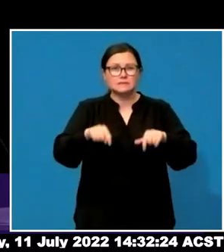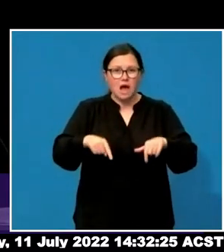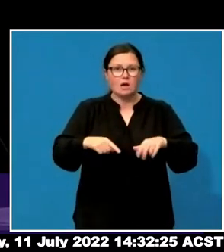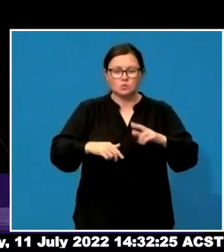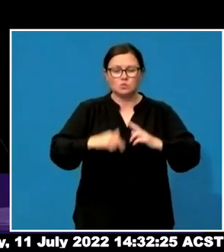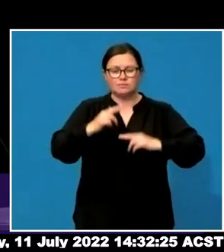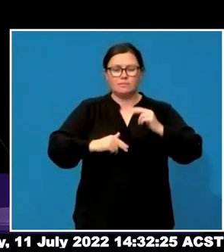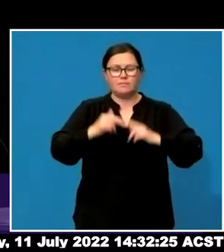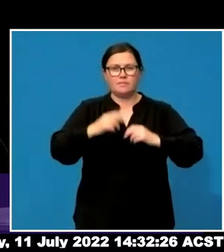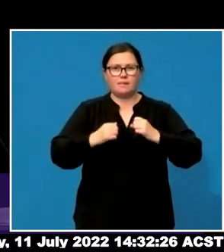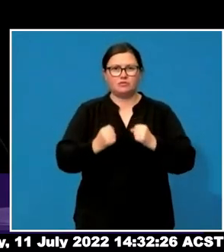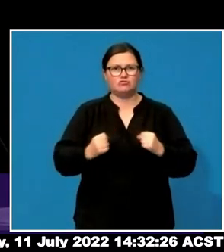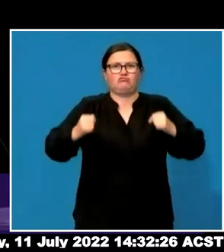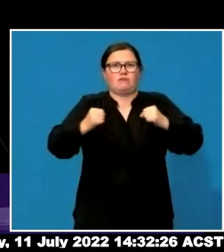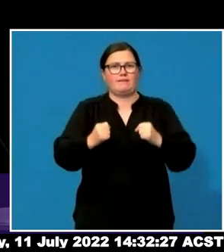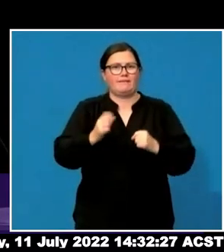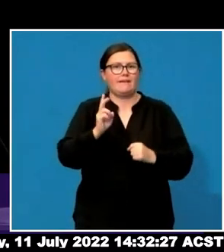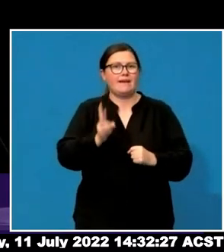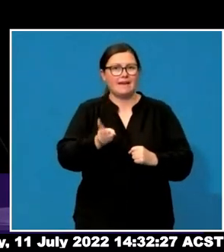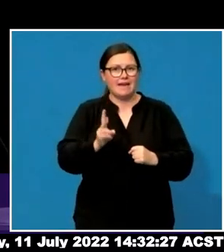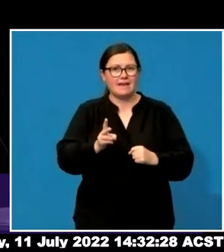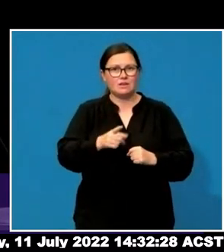COMMISSIONER McEWIN: Thank you.